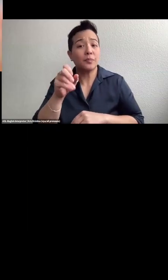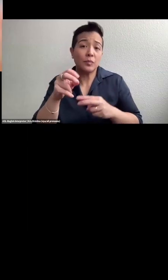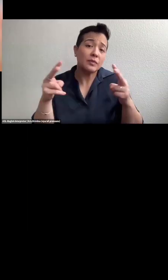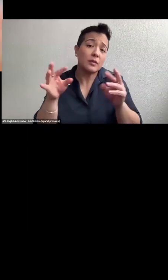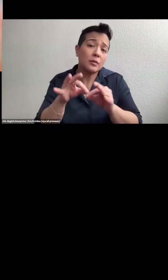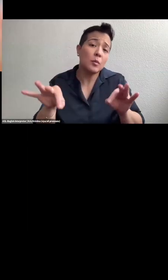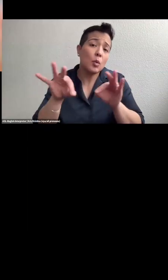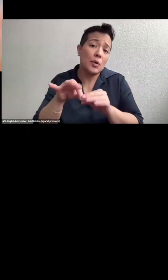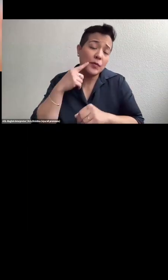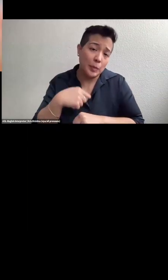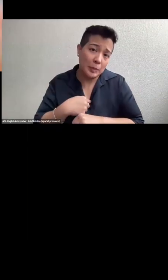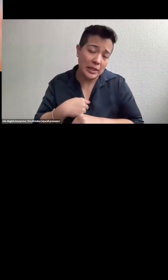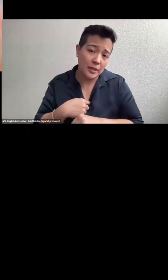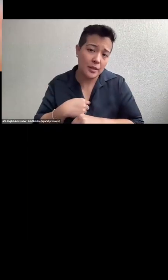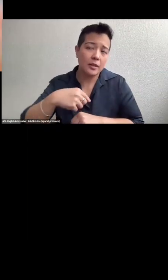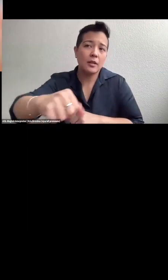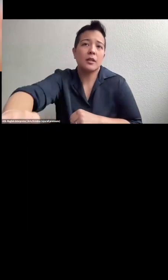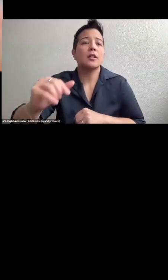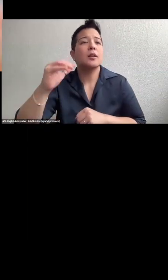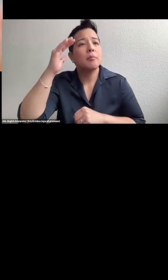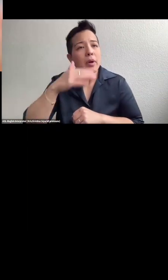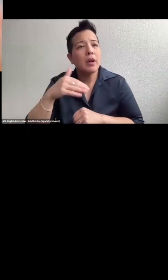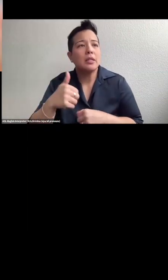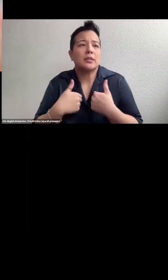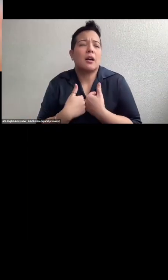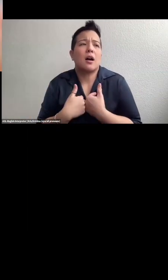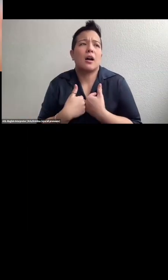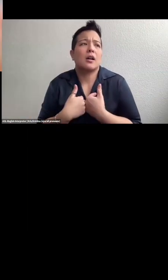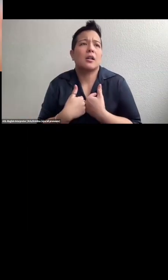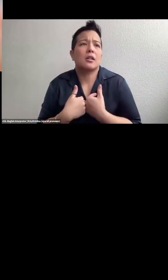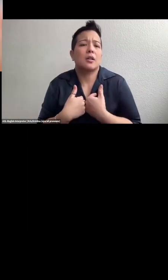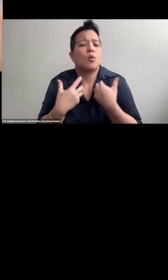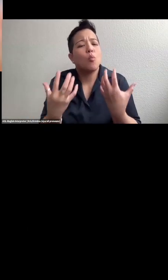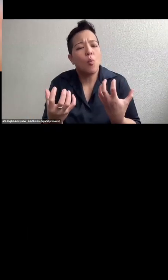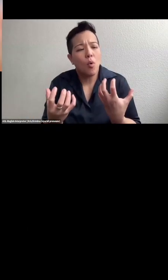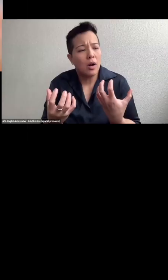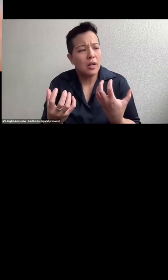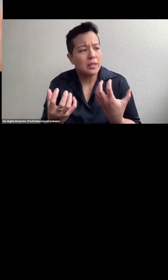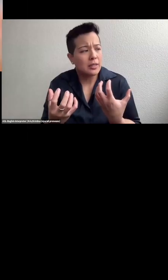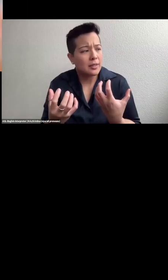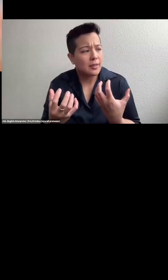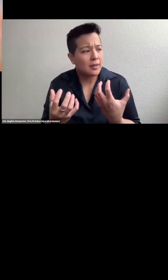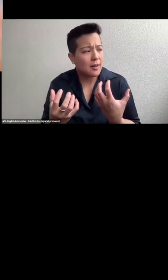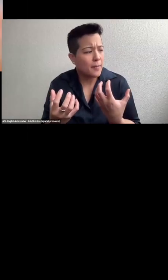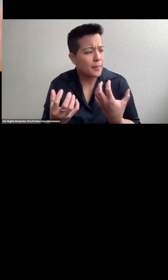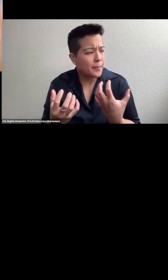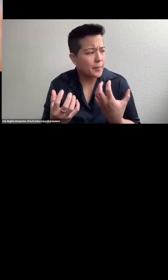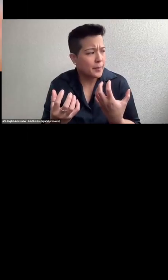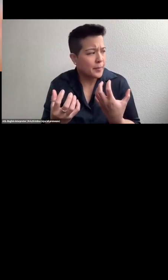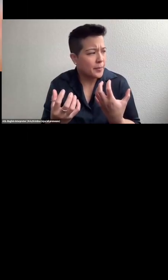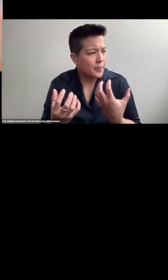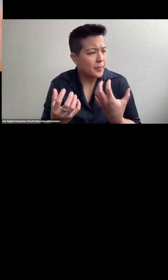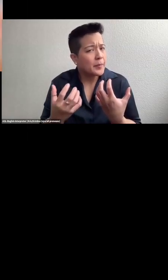for me because I wanted I wanted a child